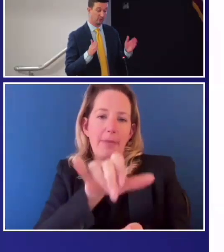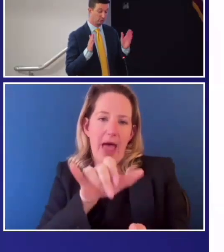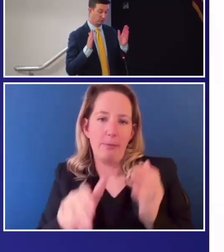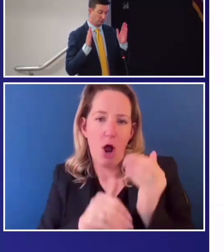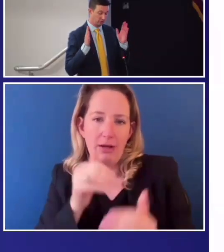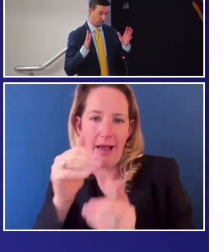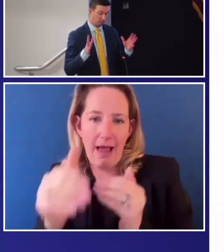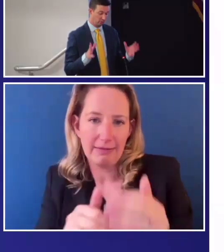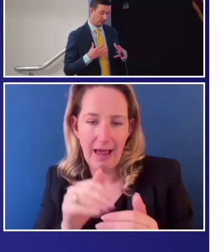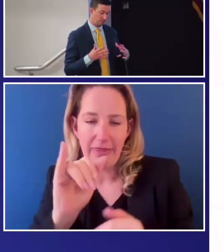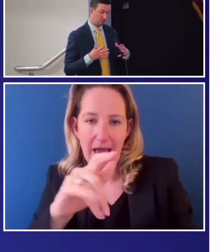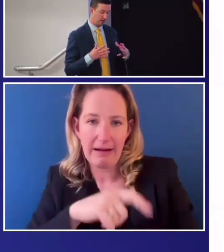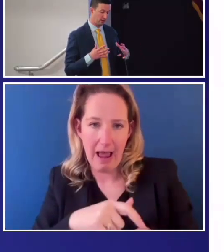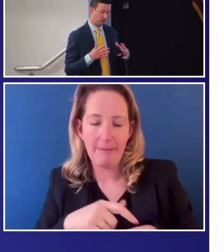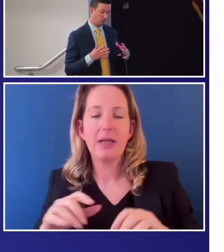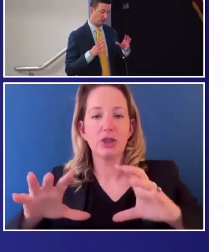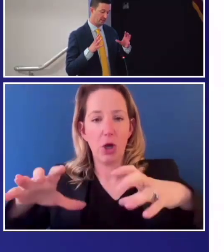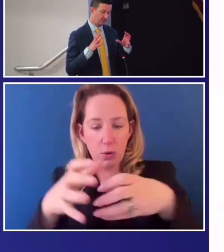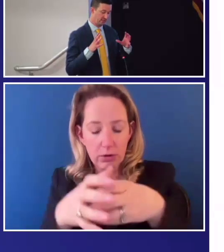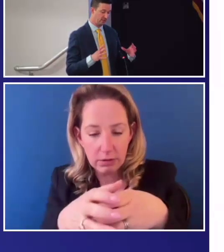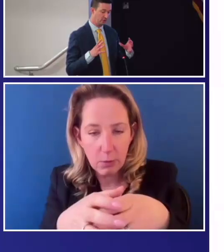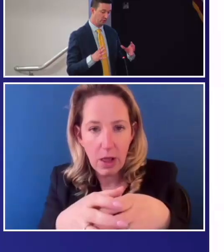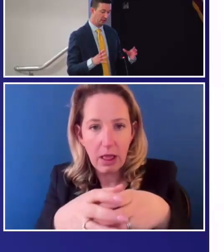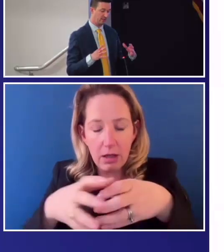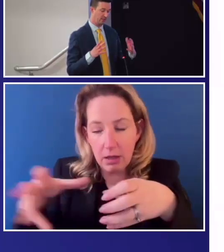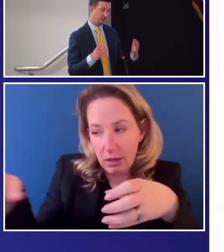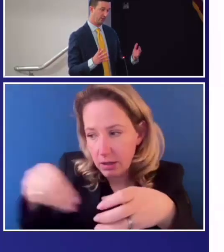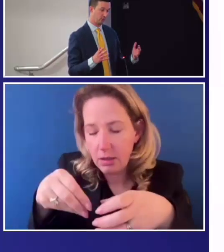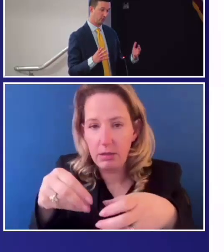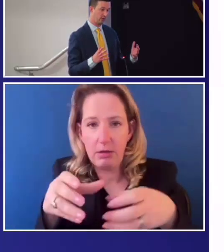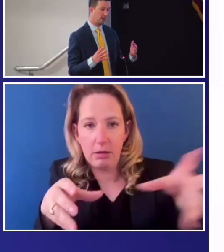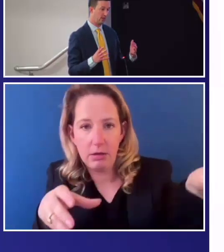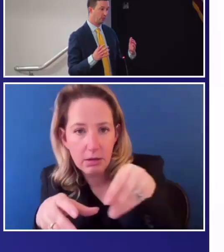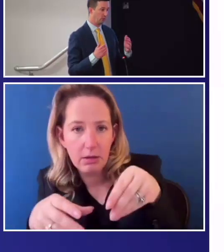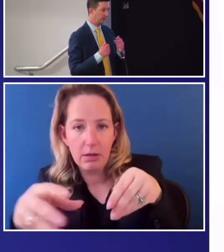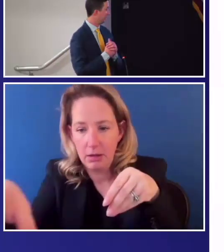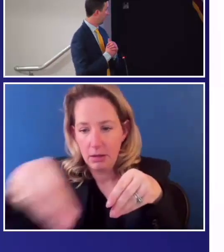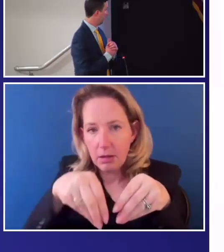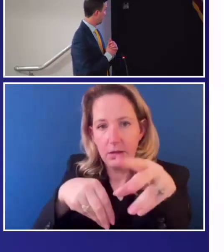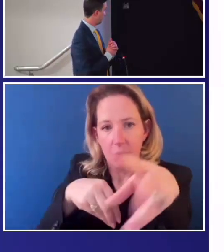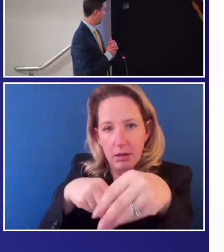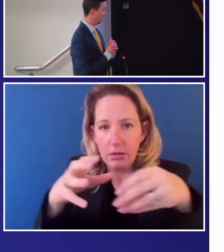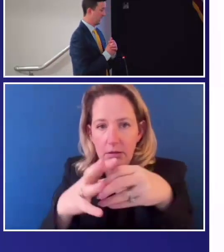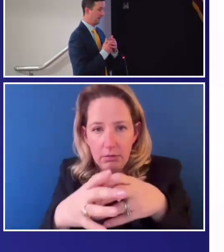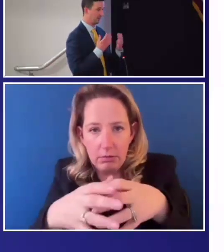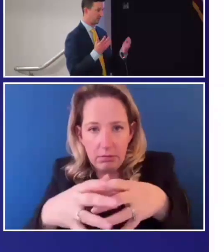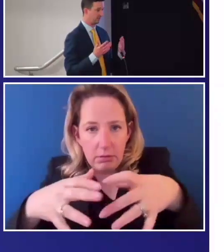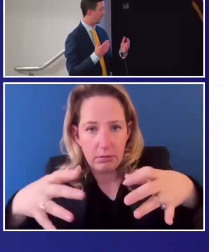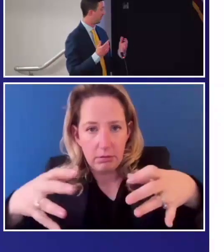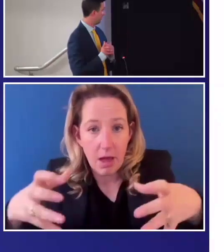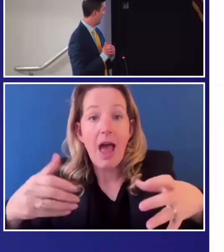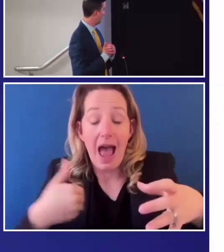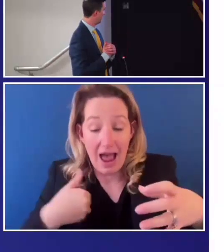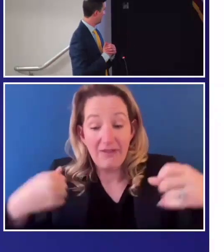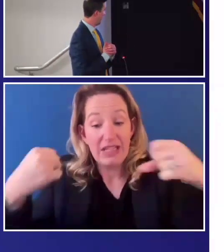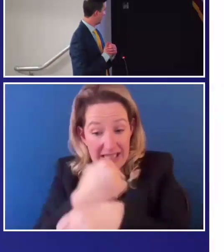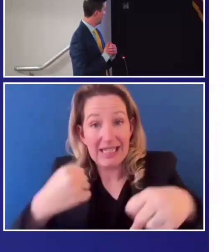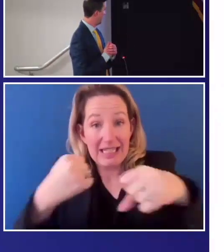So you start rolling up prior cohorts until you hit the threshold, when the cohort is determined to have a statistically reliable size,